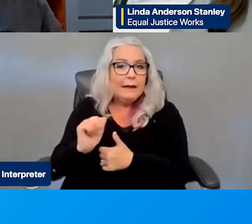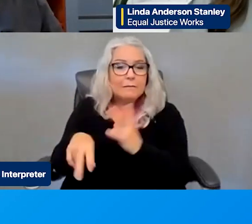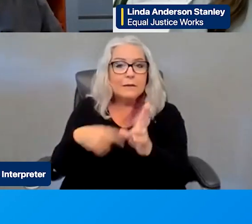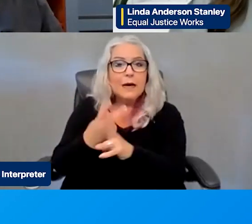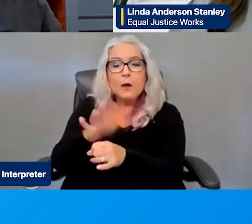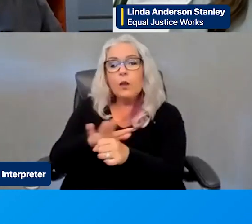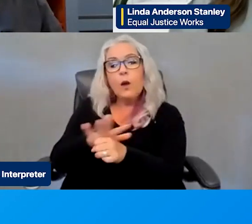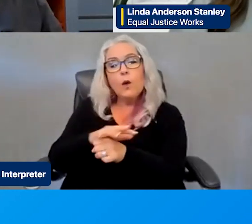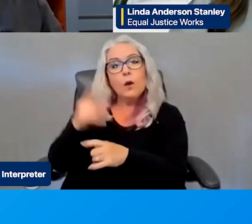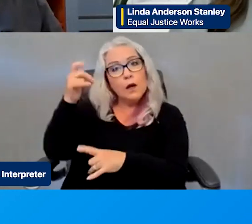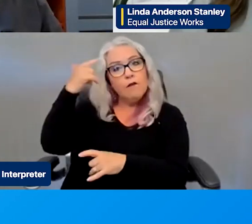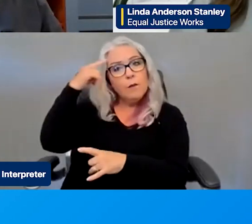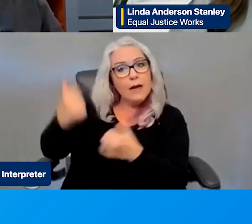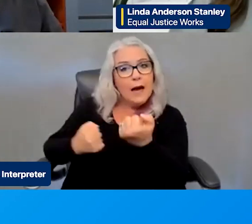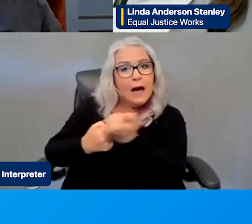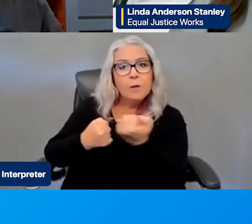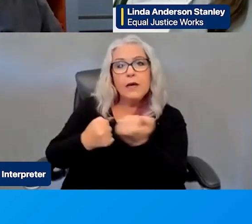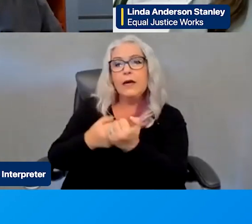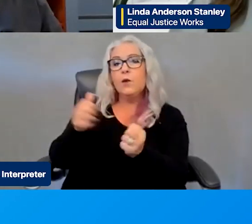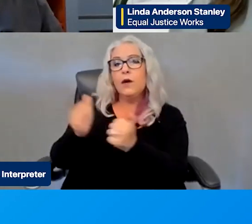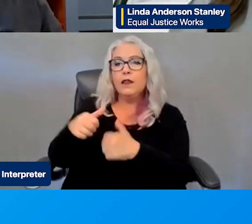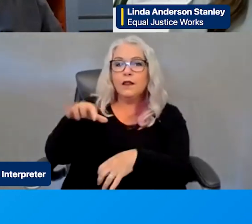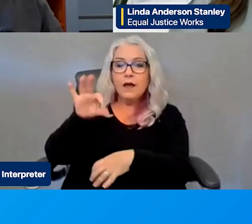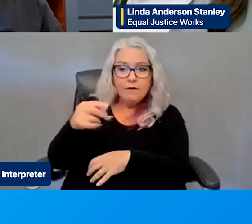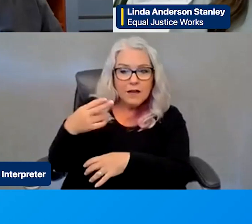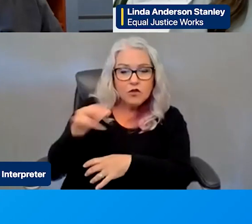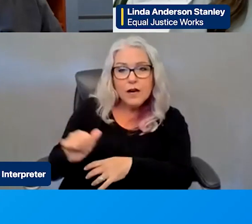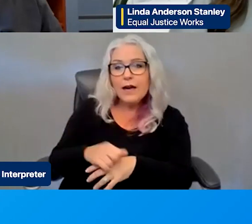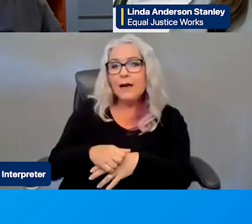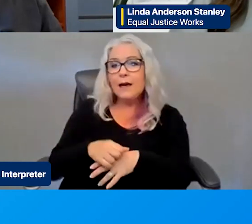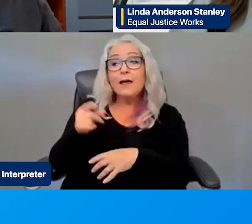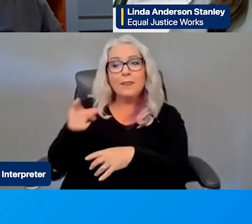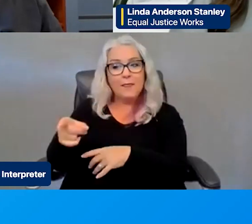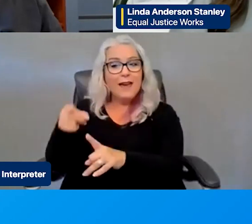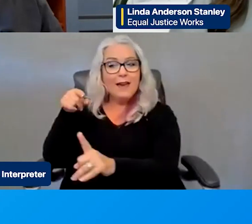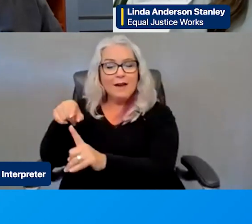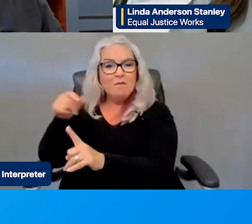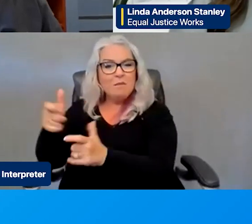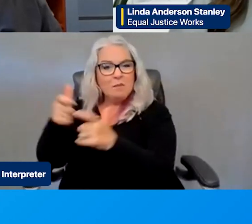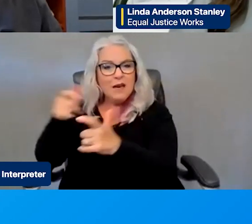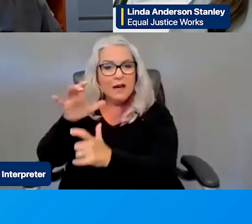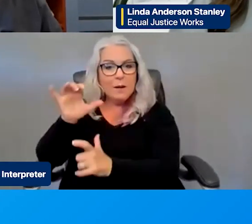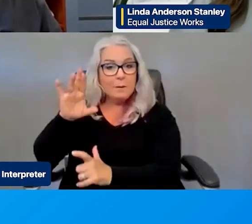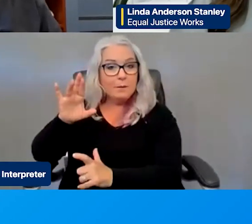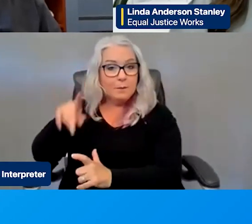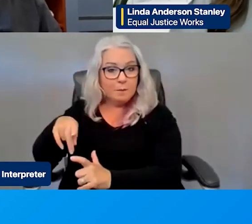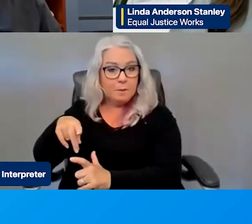distributing assistance like they end up answering. But because they don't want that bad media coverage.